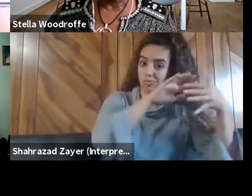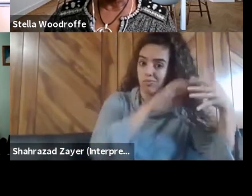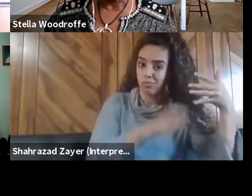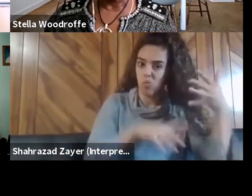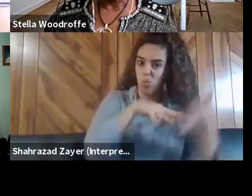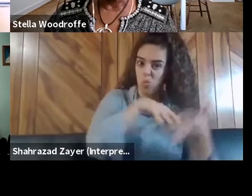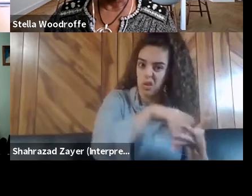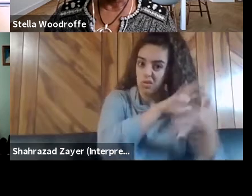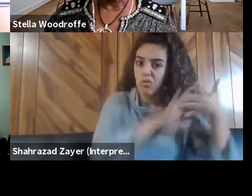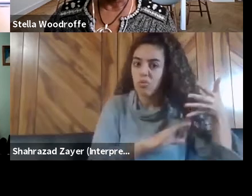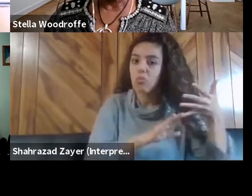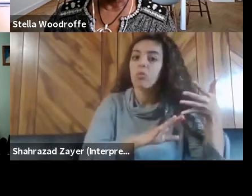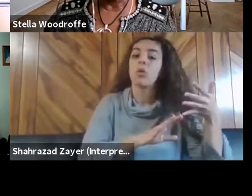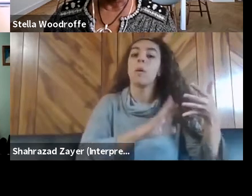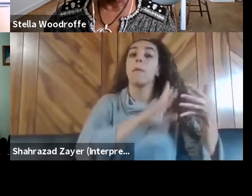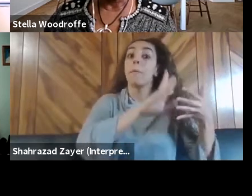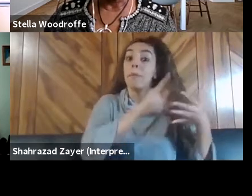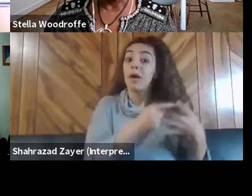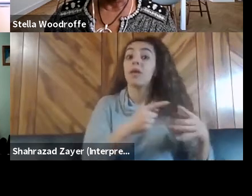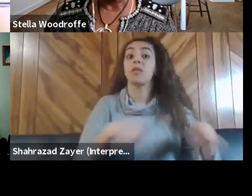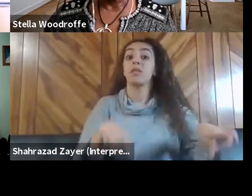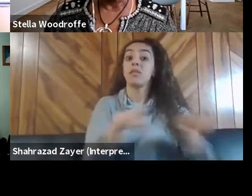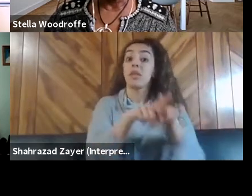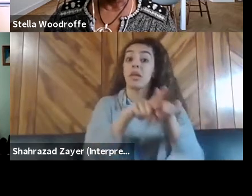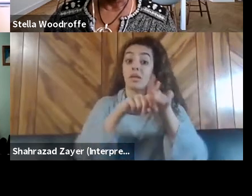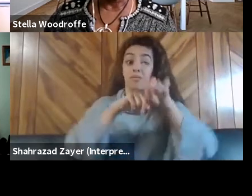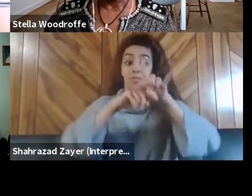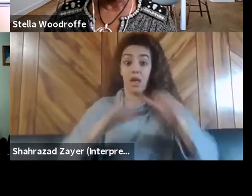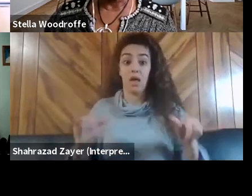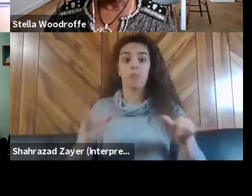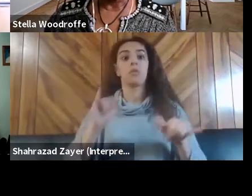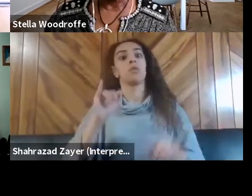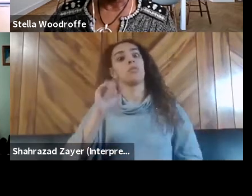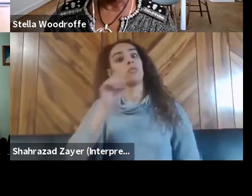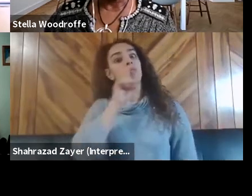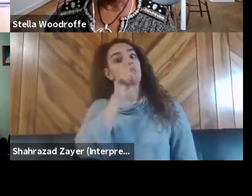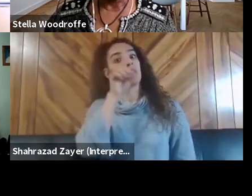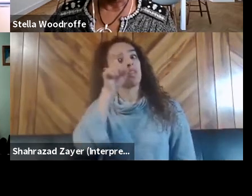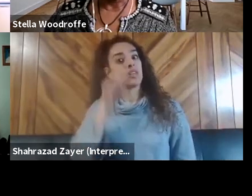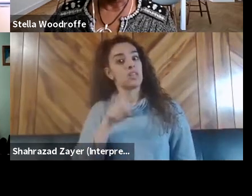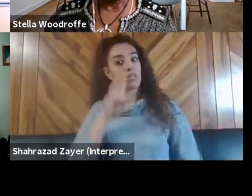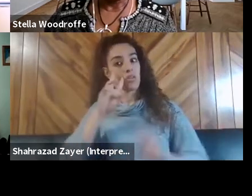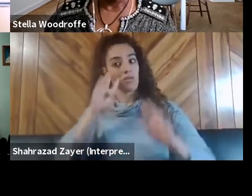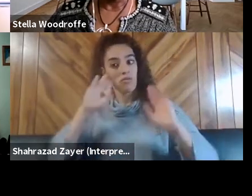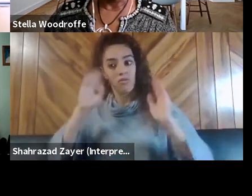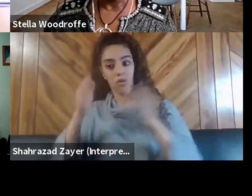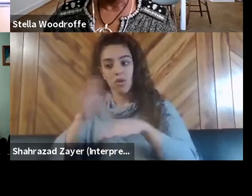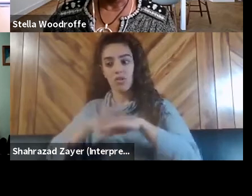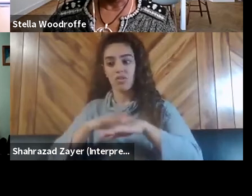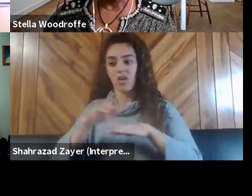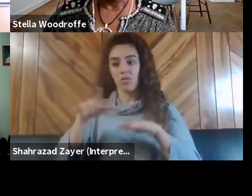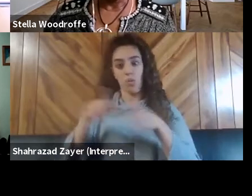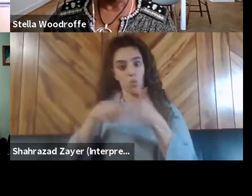time to make it a balanced report, look at what he does do well, or exceptionally well. And half the time, you're the only